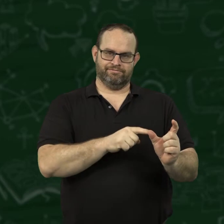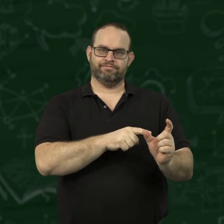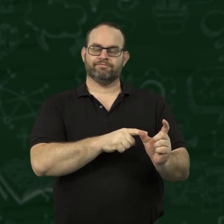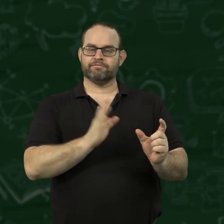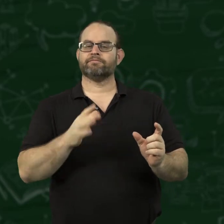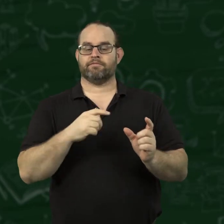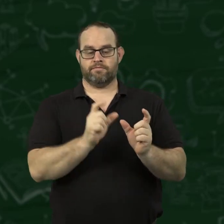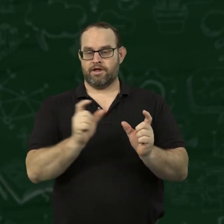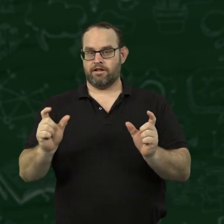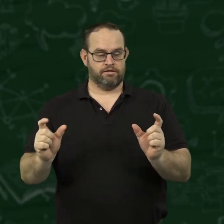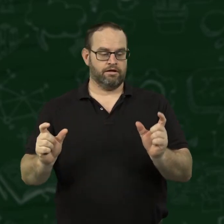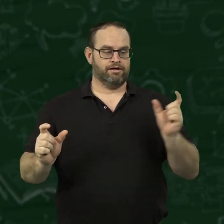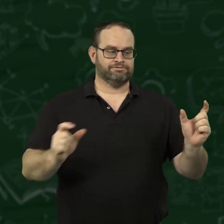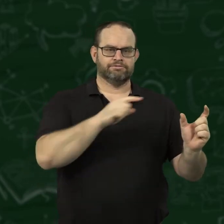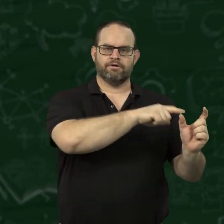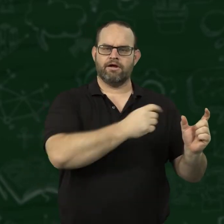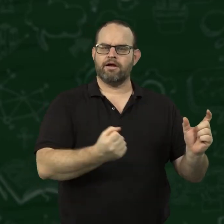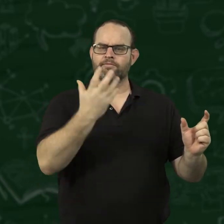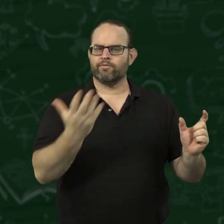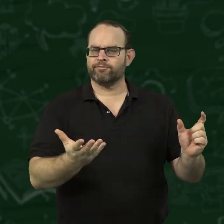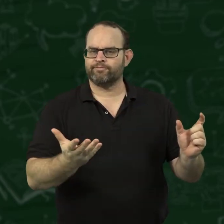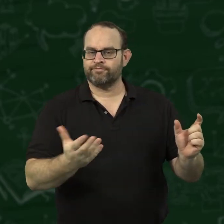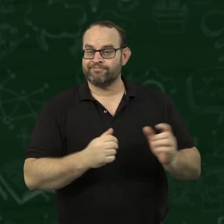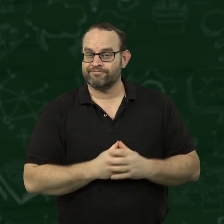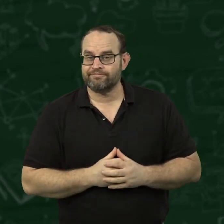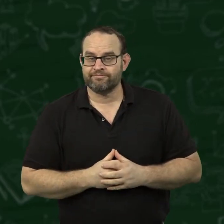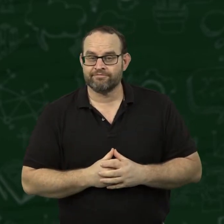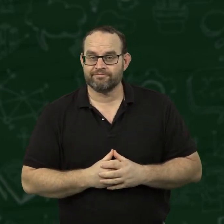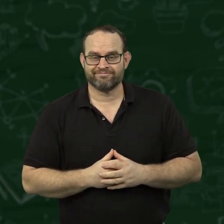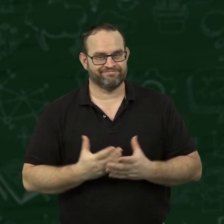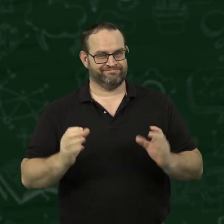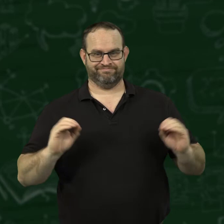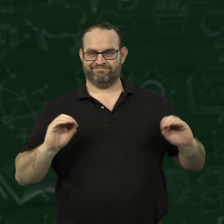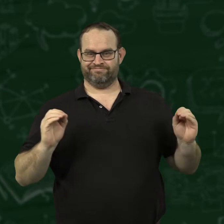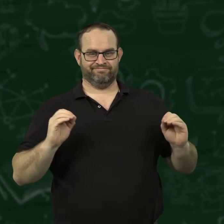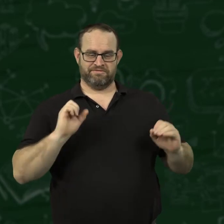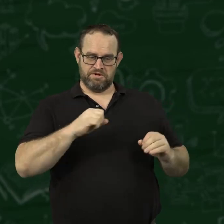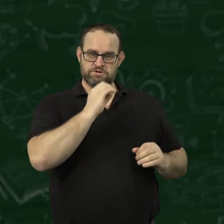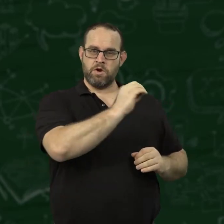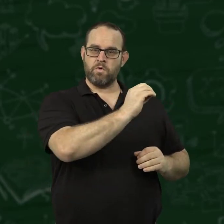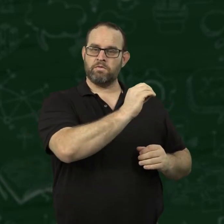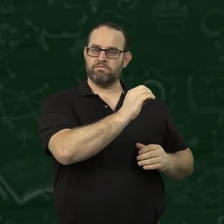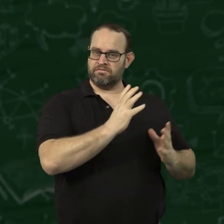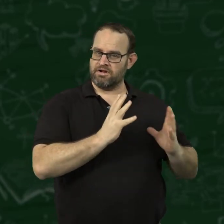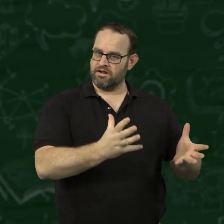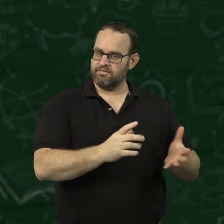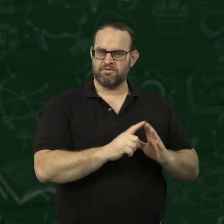Which number is in the Tens place? There is no number in the Tens place, you could represent this by using a zero in the Tens place,